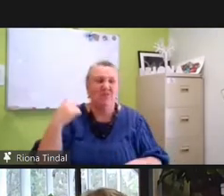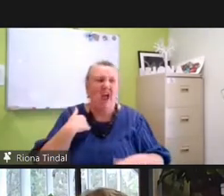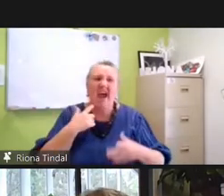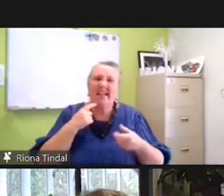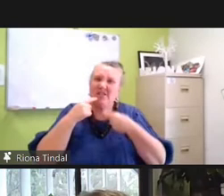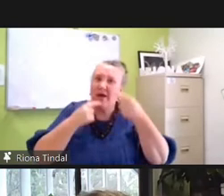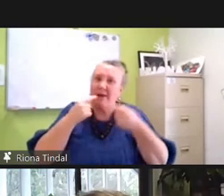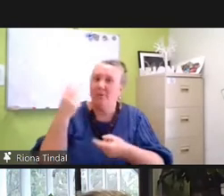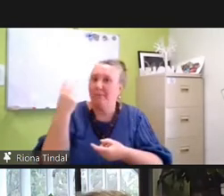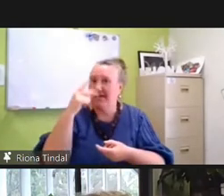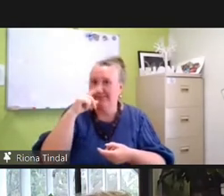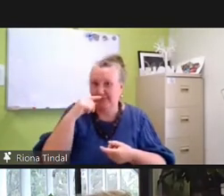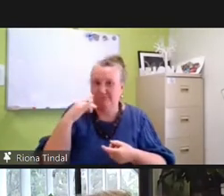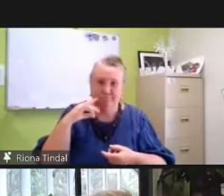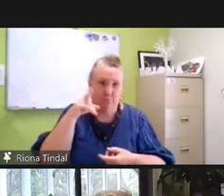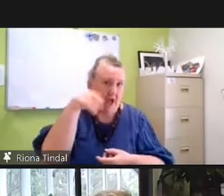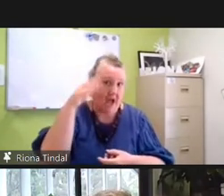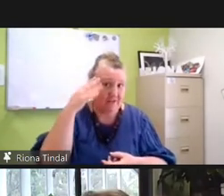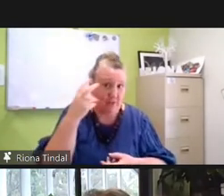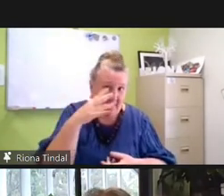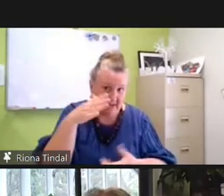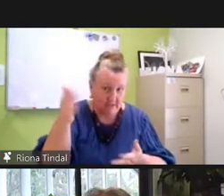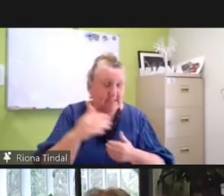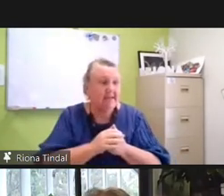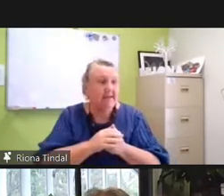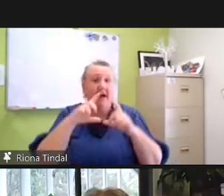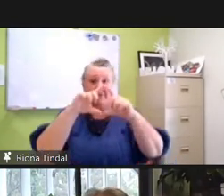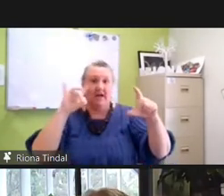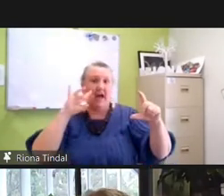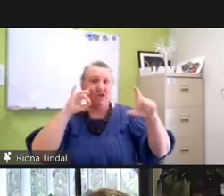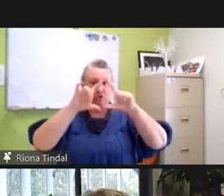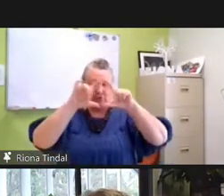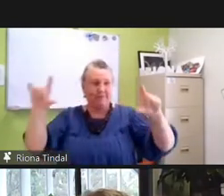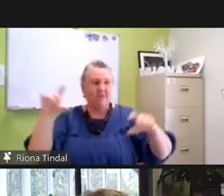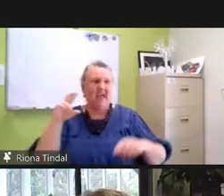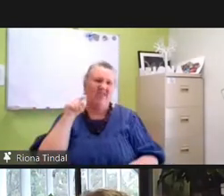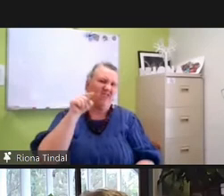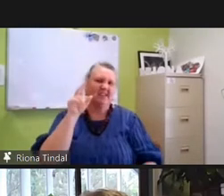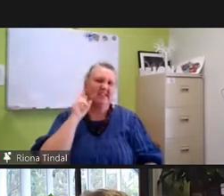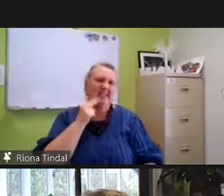cartoon, and I just wanted to describe it just for blind people just in case. So there's a cartoon